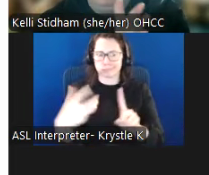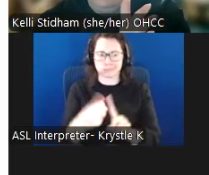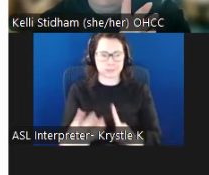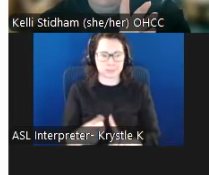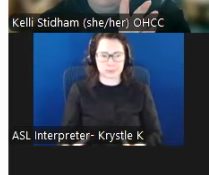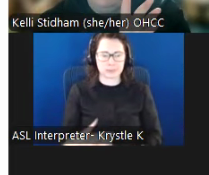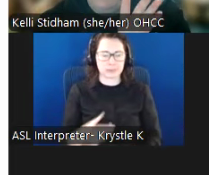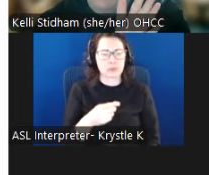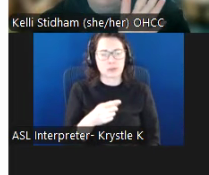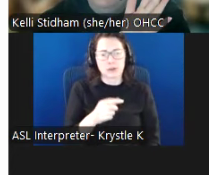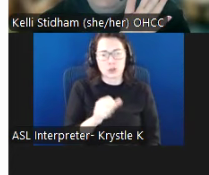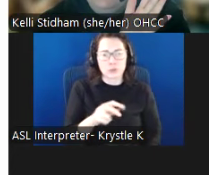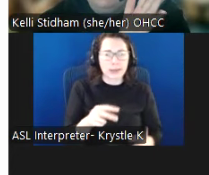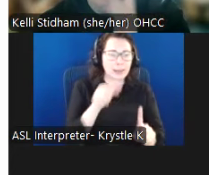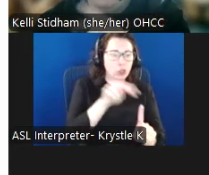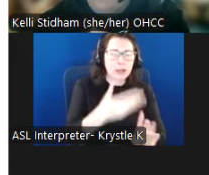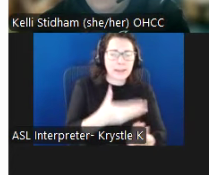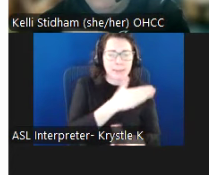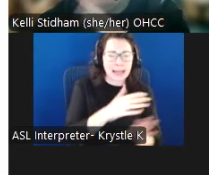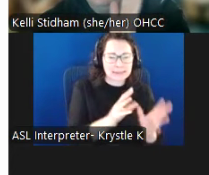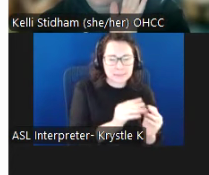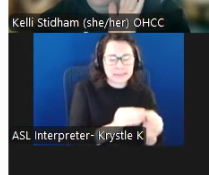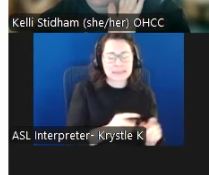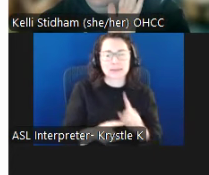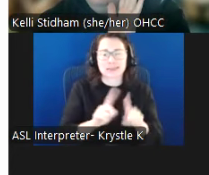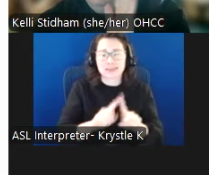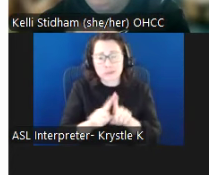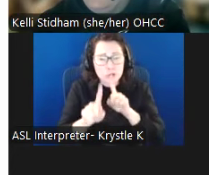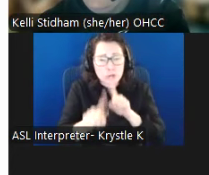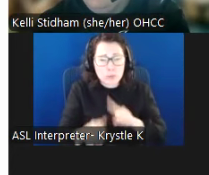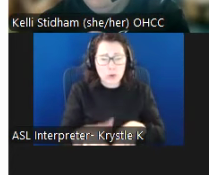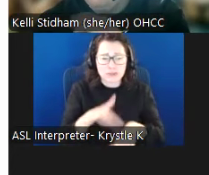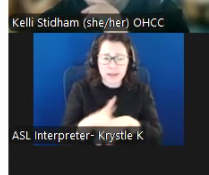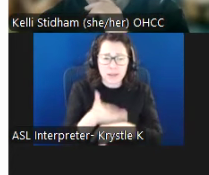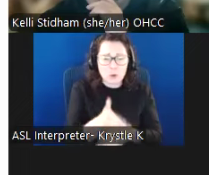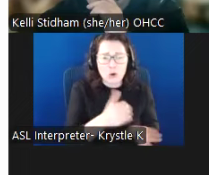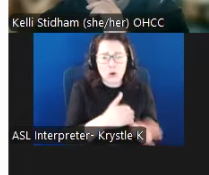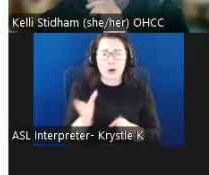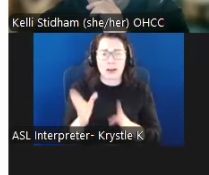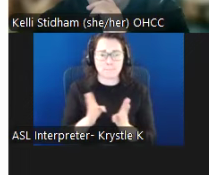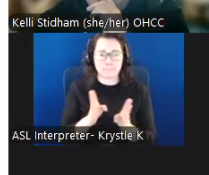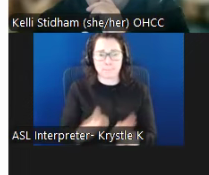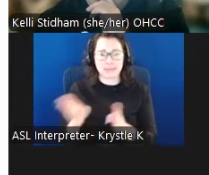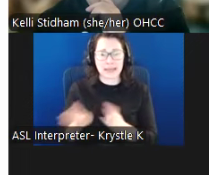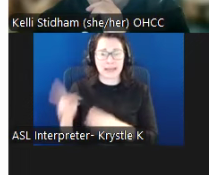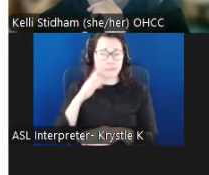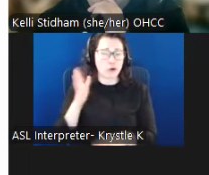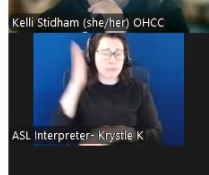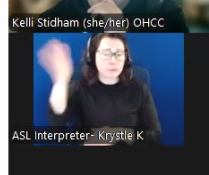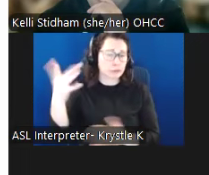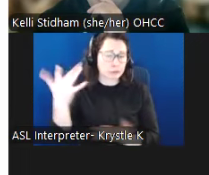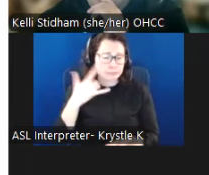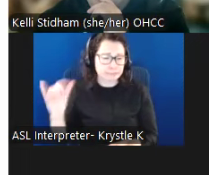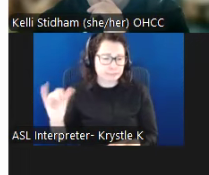and and look at past meetings or reports